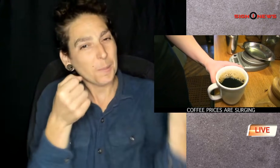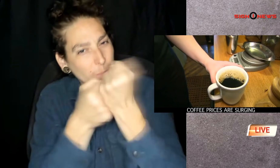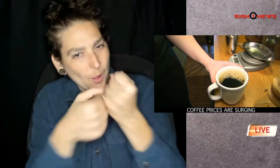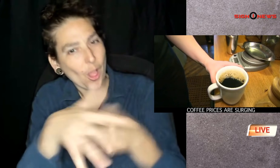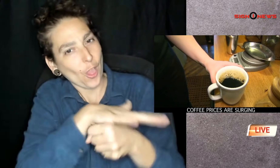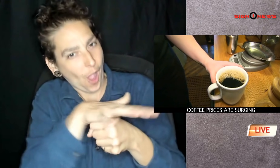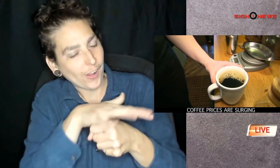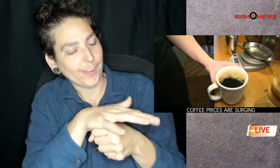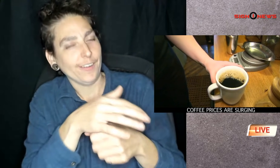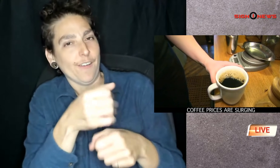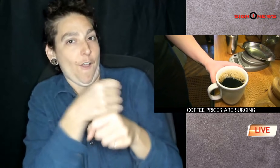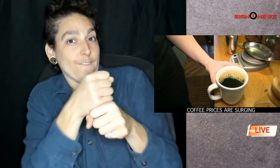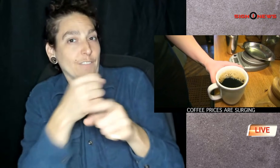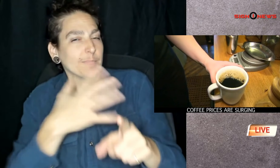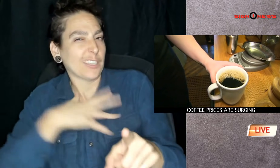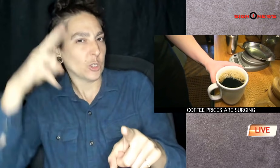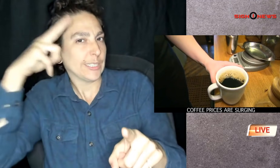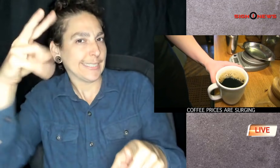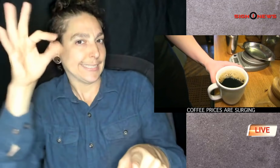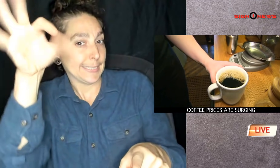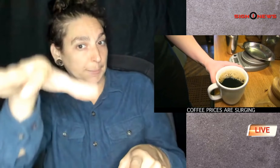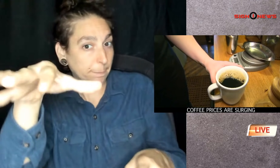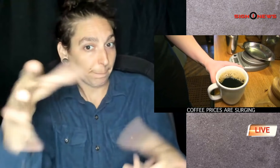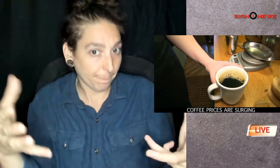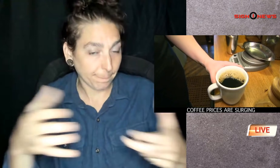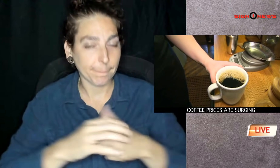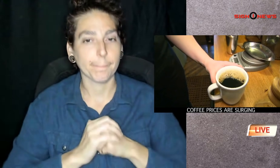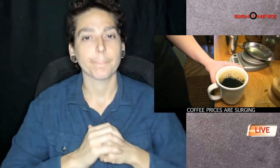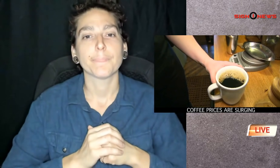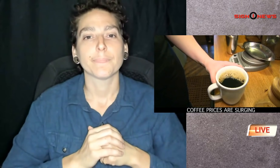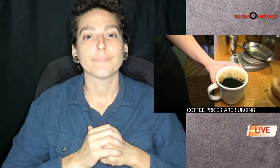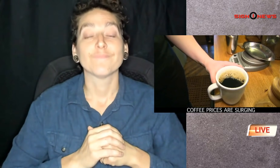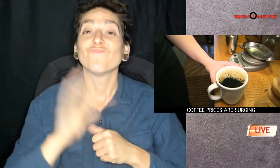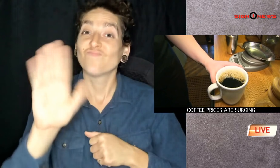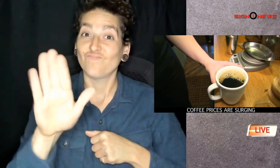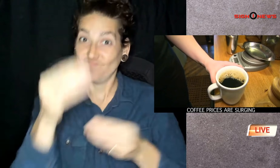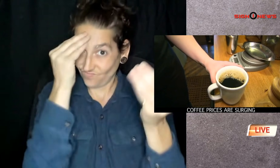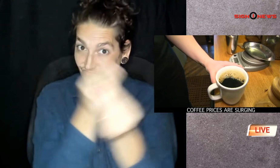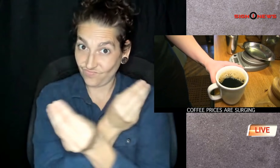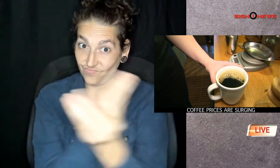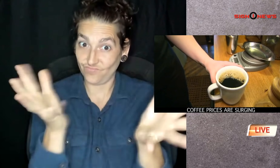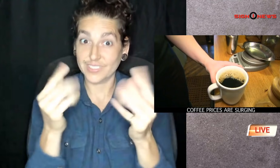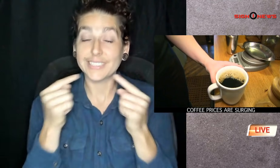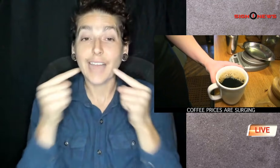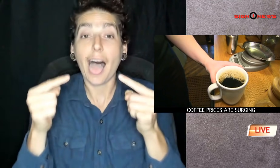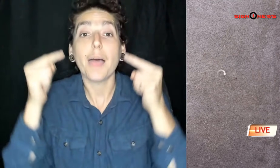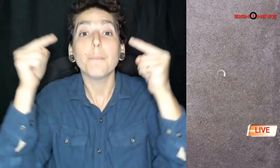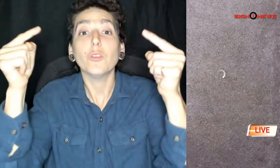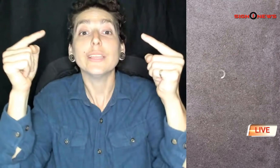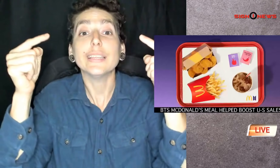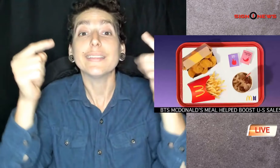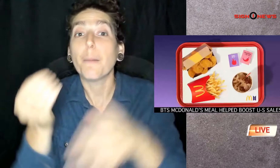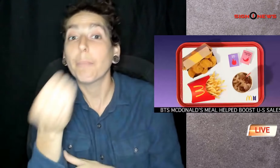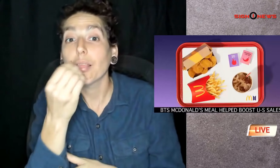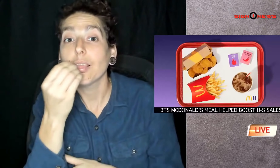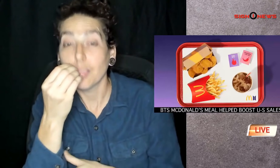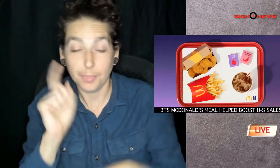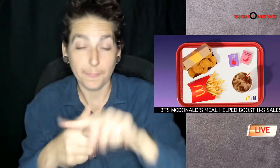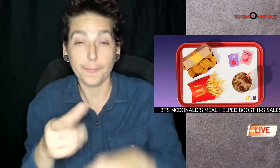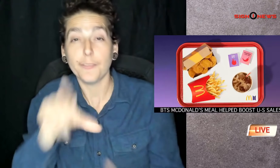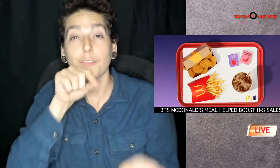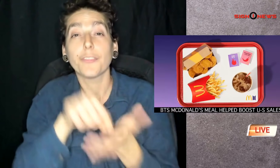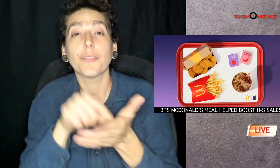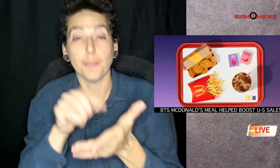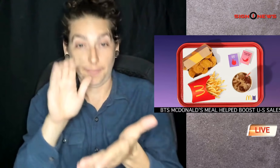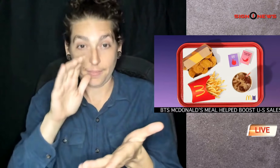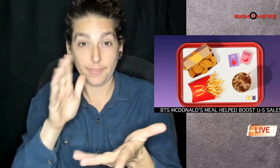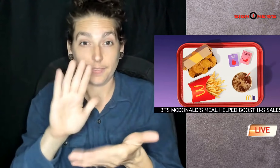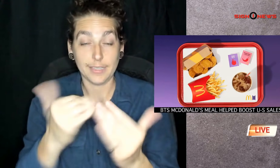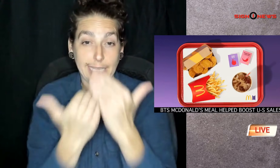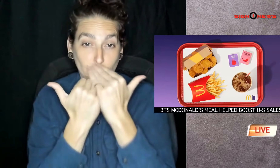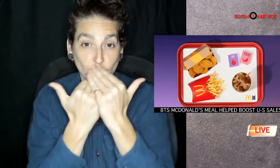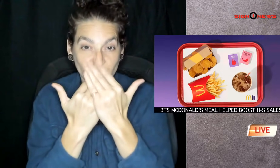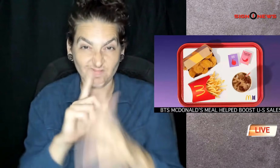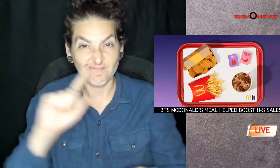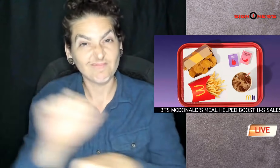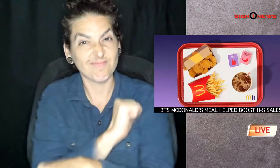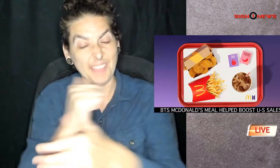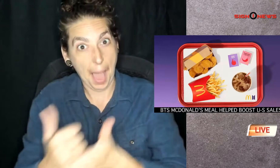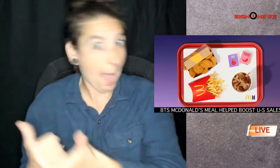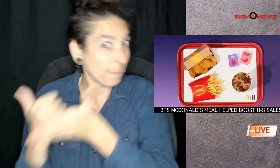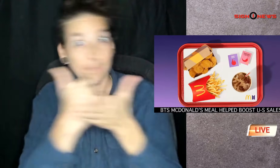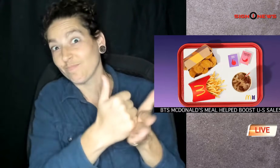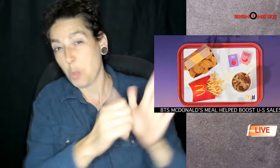you support local coffeemakers celebrity meals and chicken sandwiches are